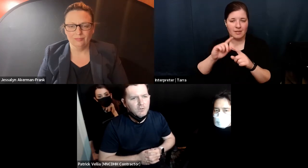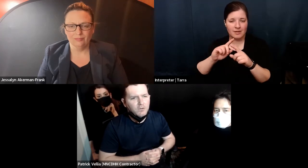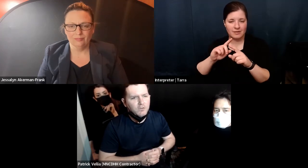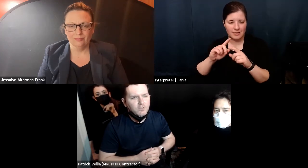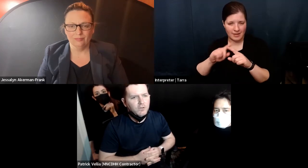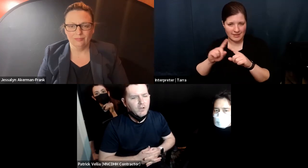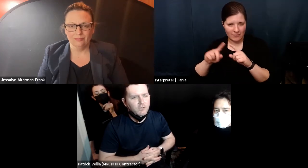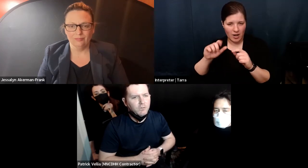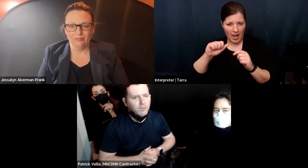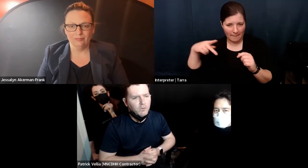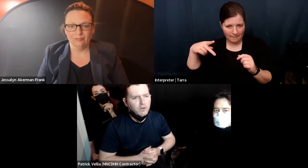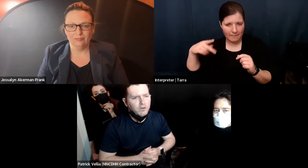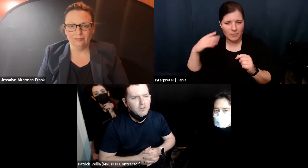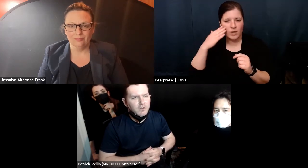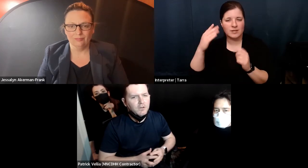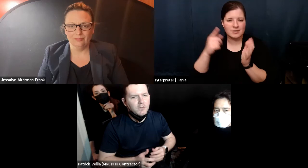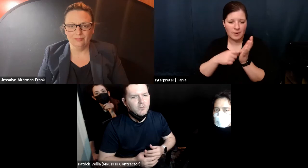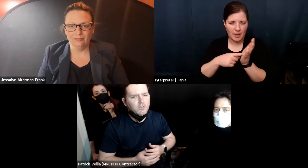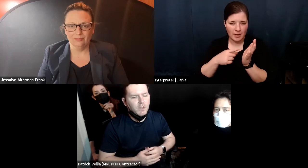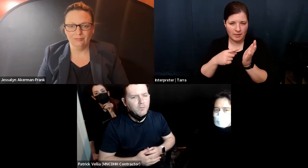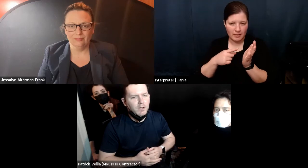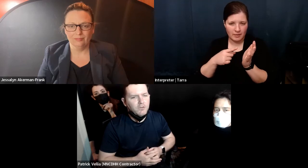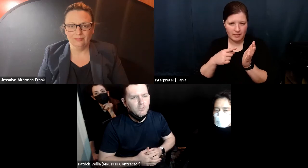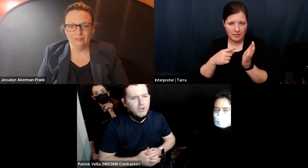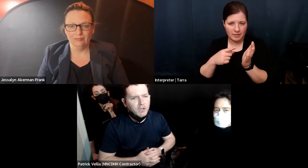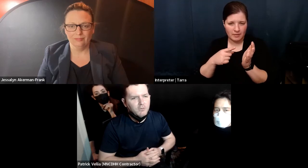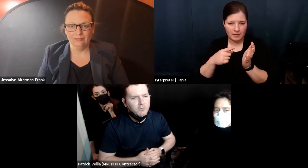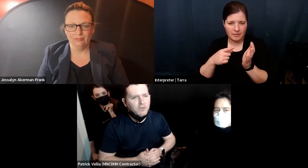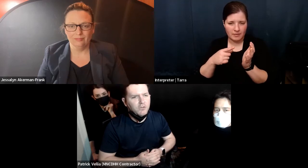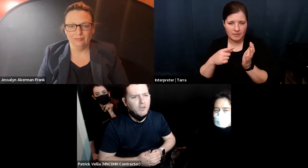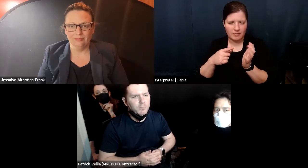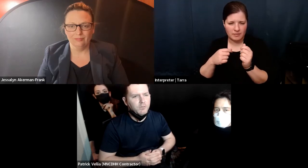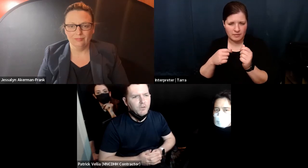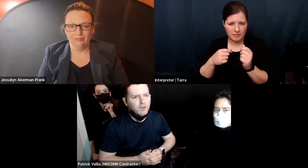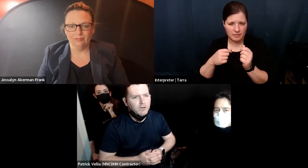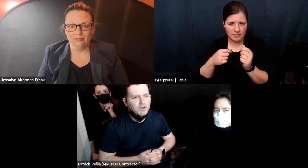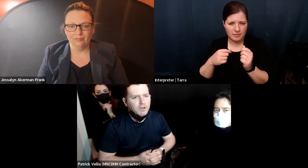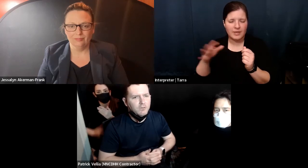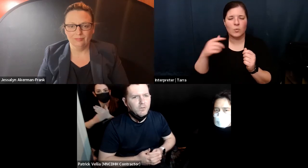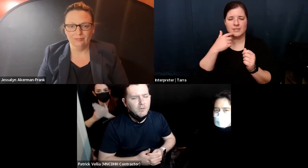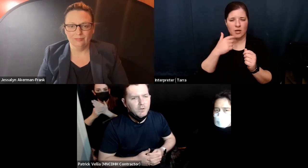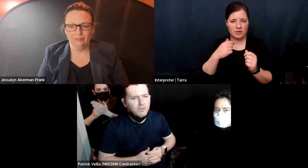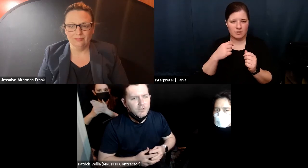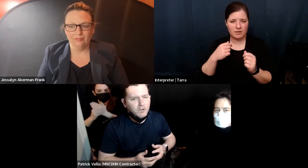So I now use an app to follow the bus and know when to get off. Like the move it app, three times who stops before.